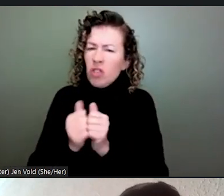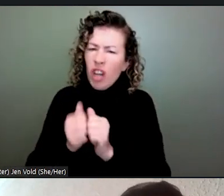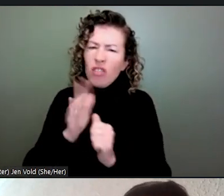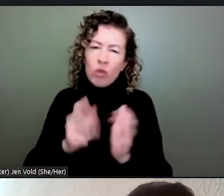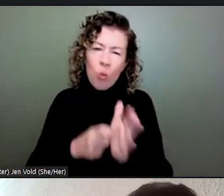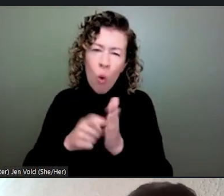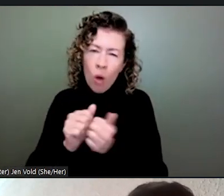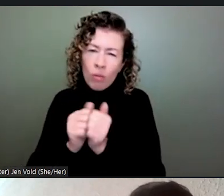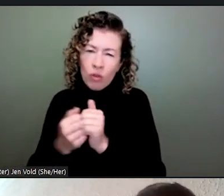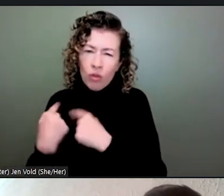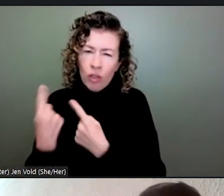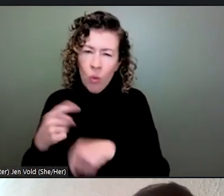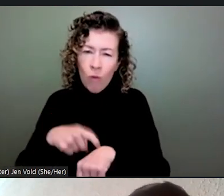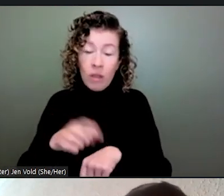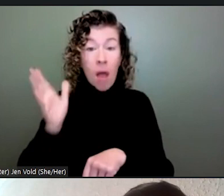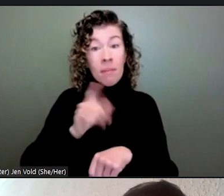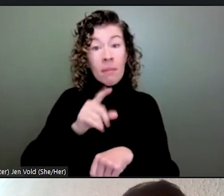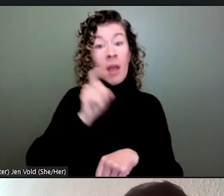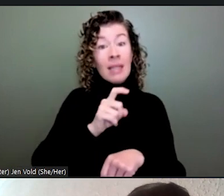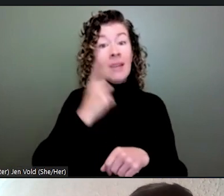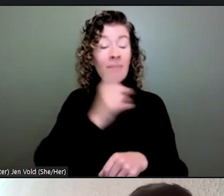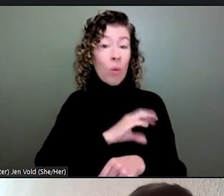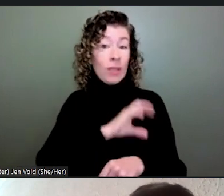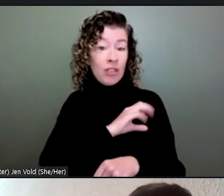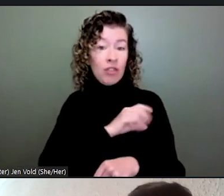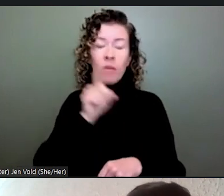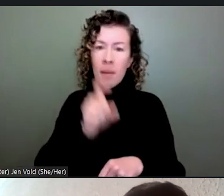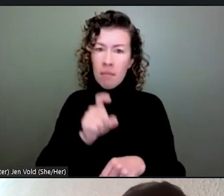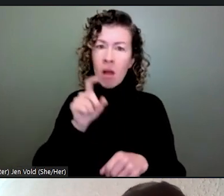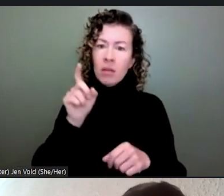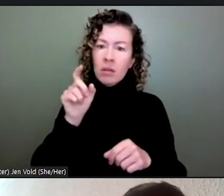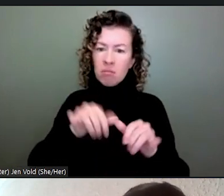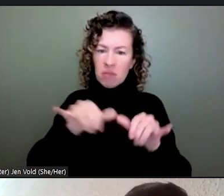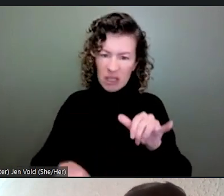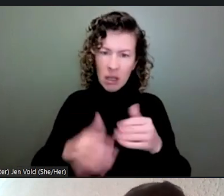So you need it for citizenship, then you need of indefinite leave to remain, which is our equivalent of permanent residency.